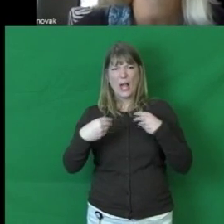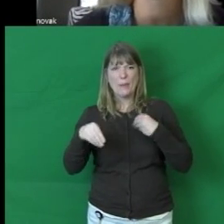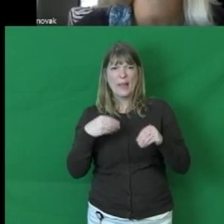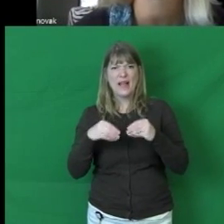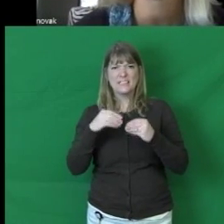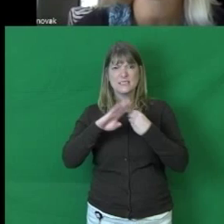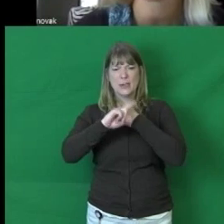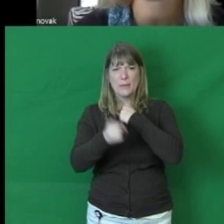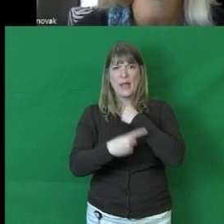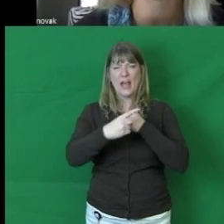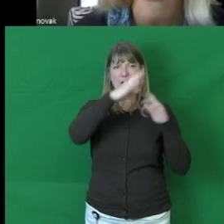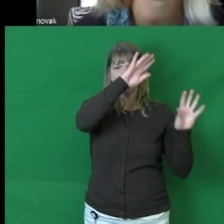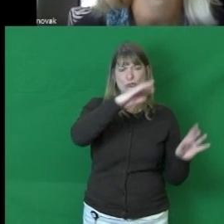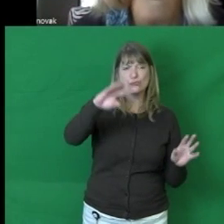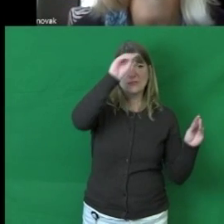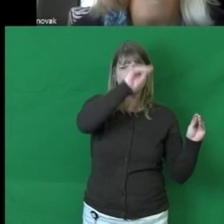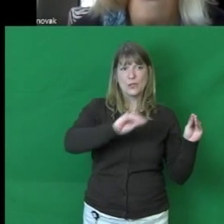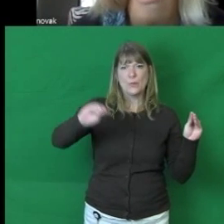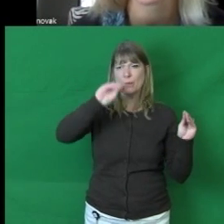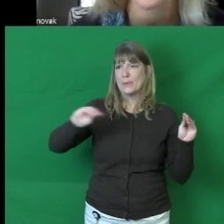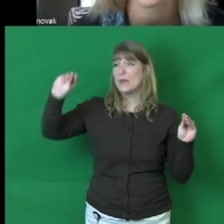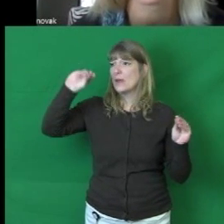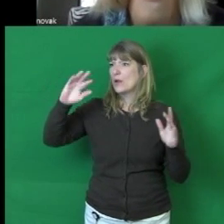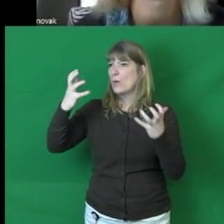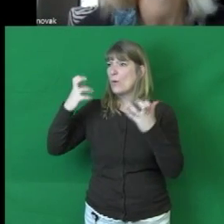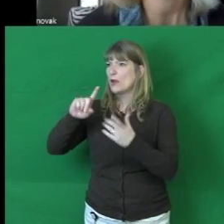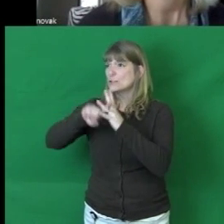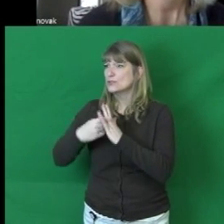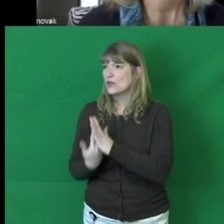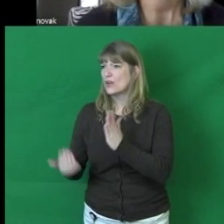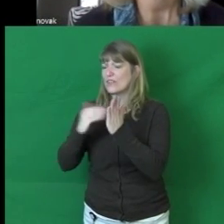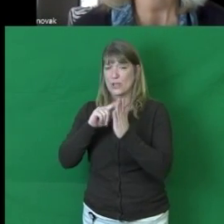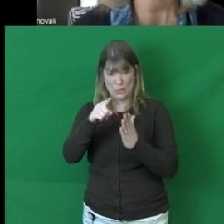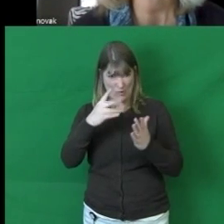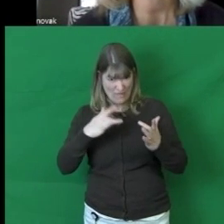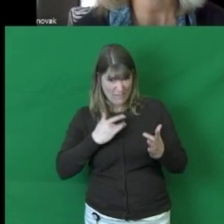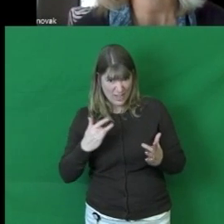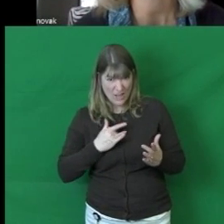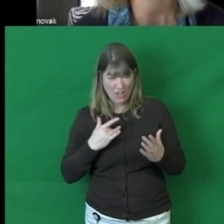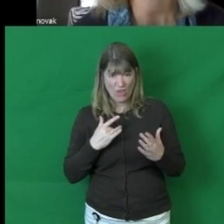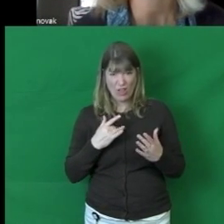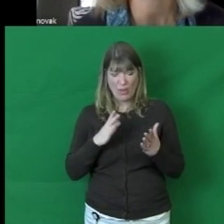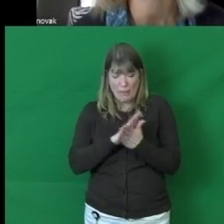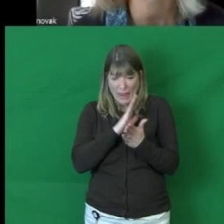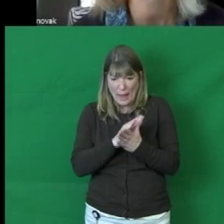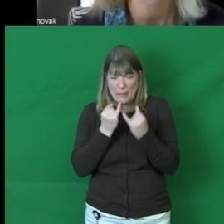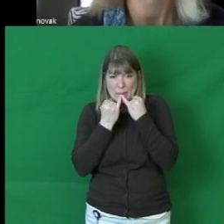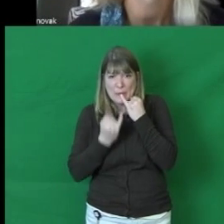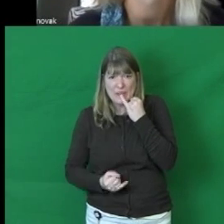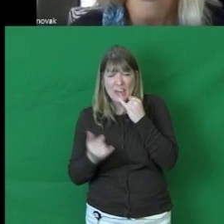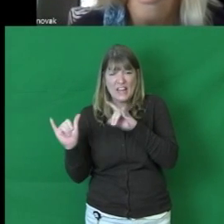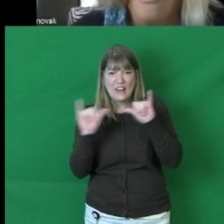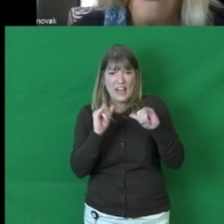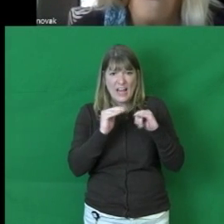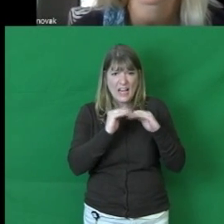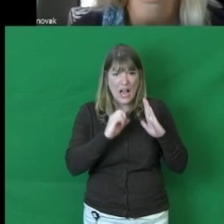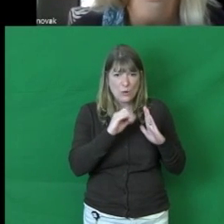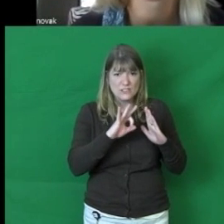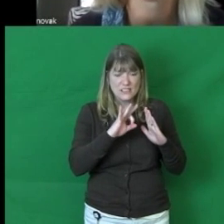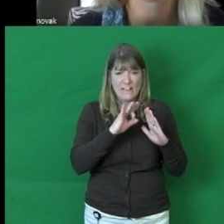drifting through the wind, wanting to start again?" "Do you ever feel so paper-thin, like a house of cards,